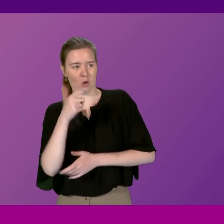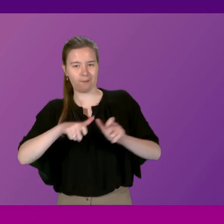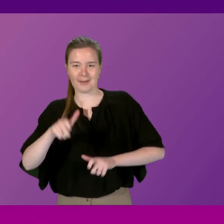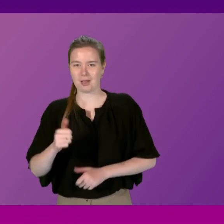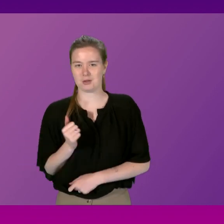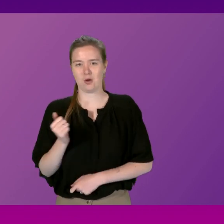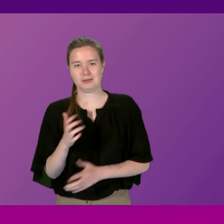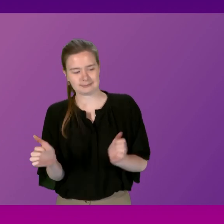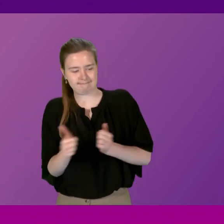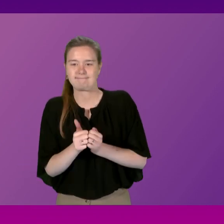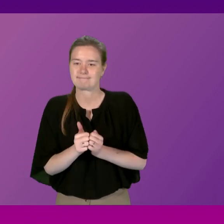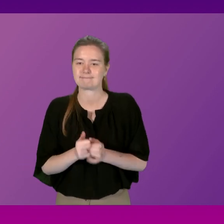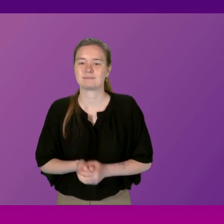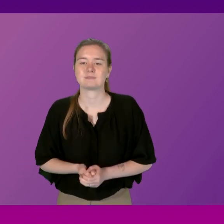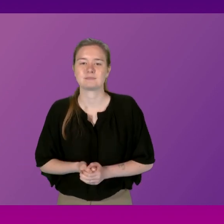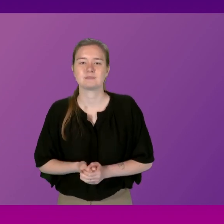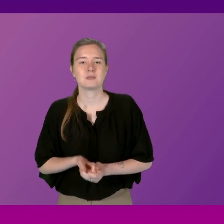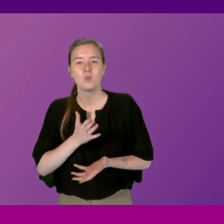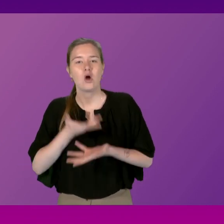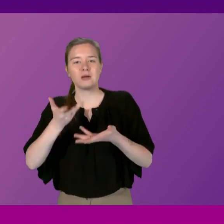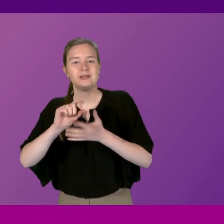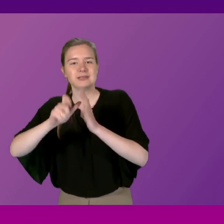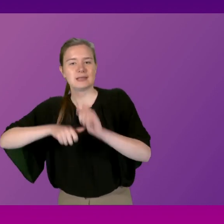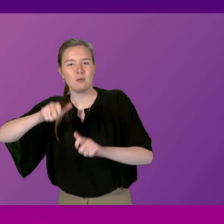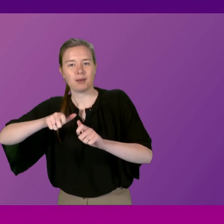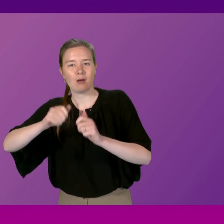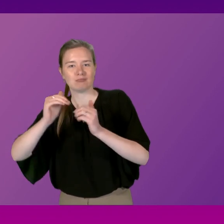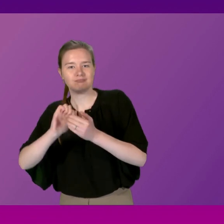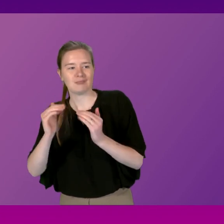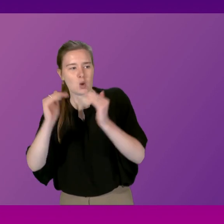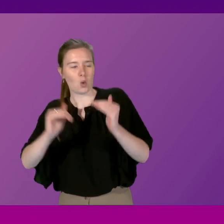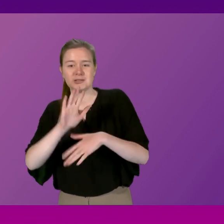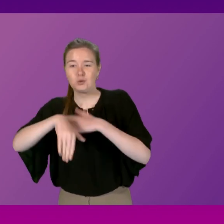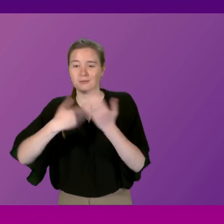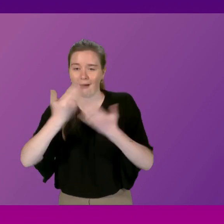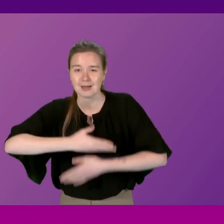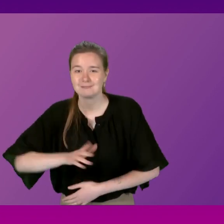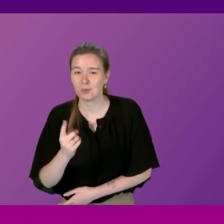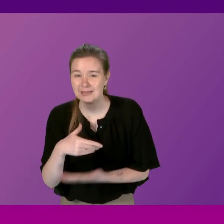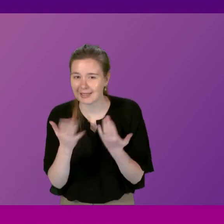The bill will not give disabled people equality overnight—nothing could—but it will give